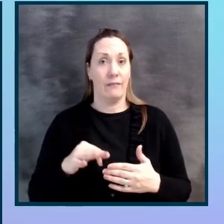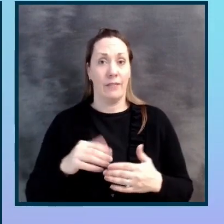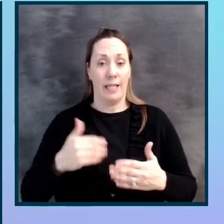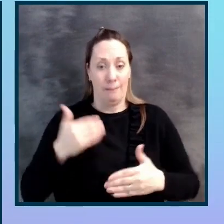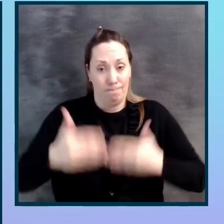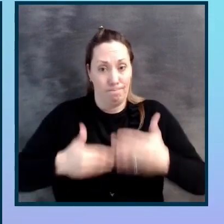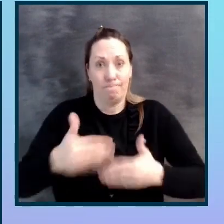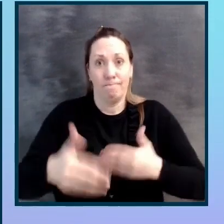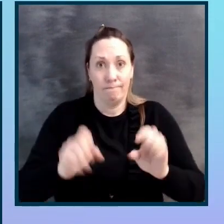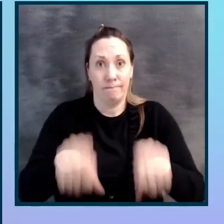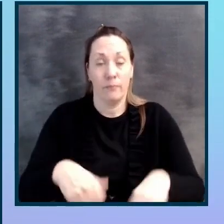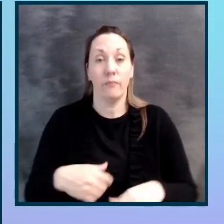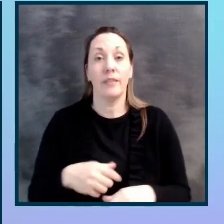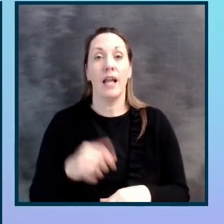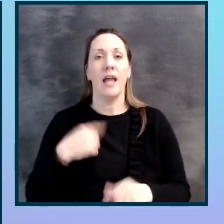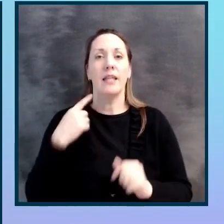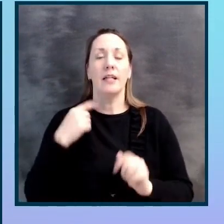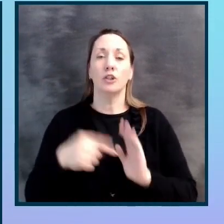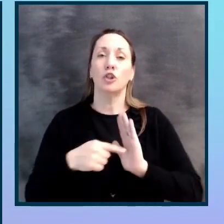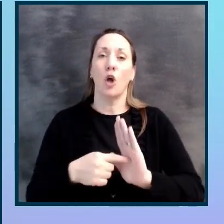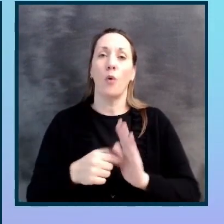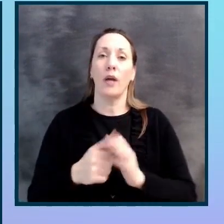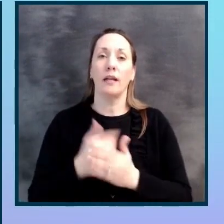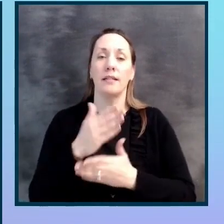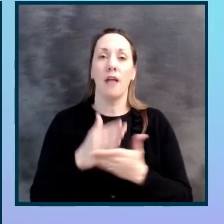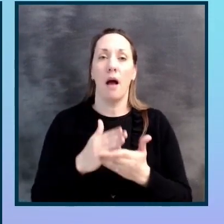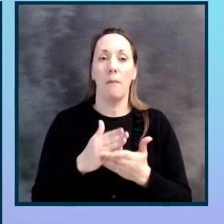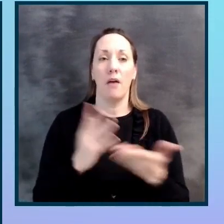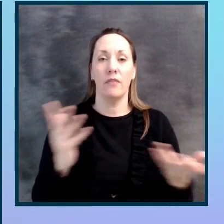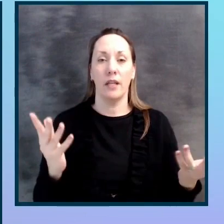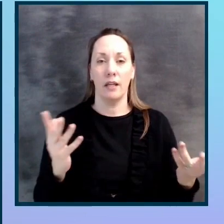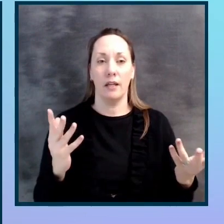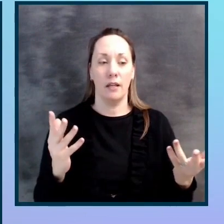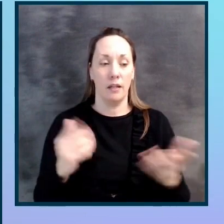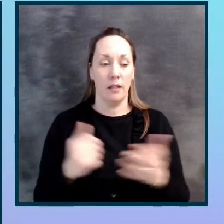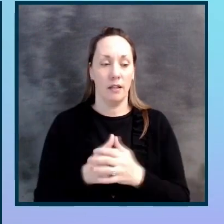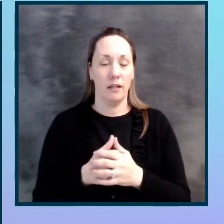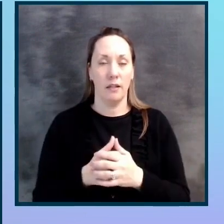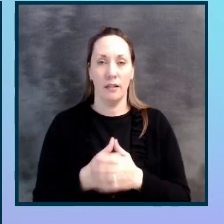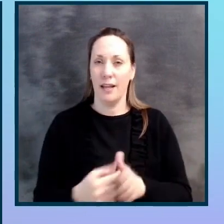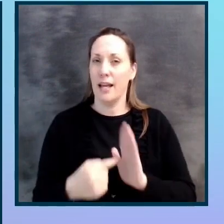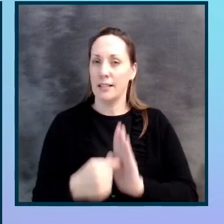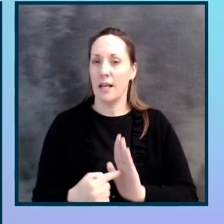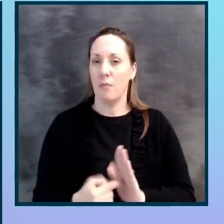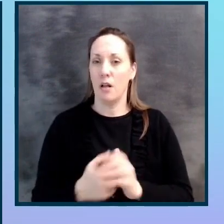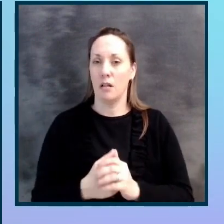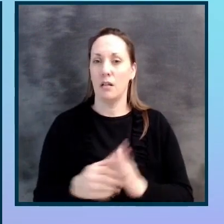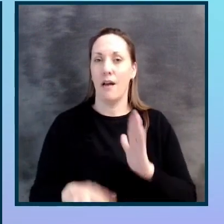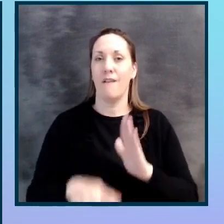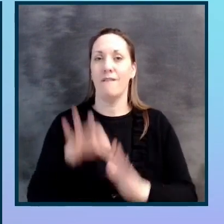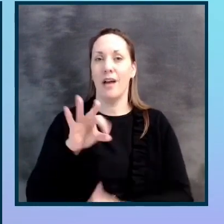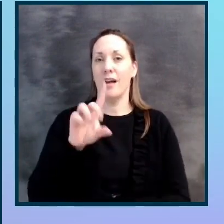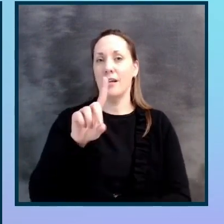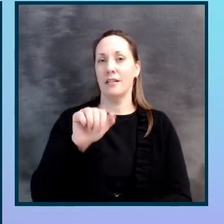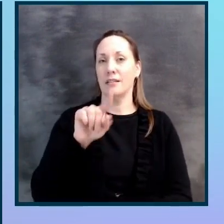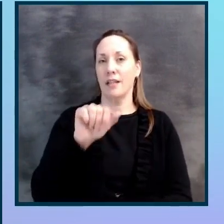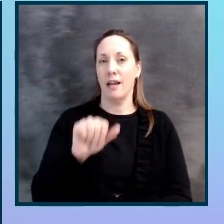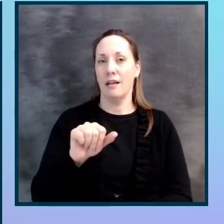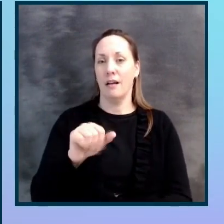I think it's showing some of the example or like finding data on remediation